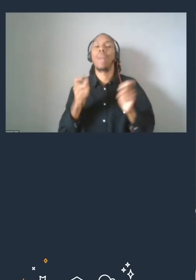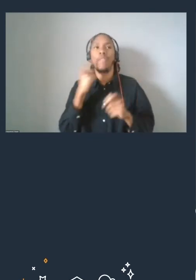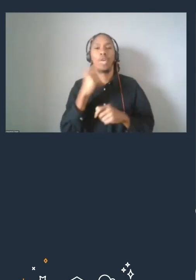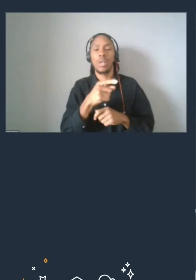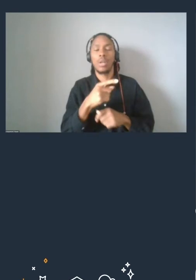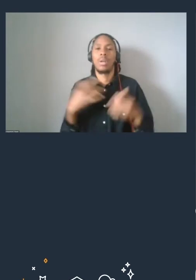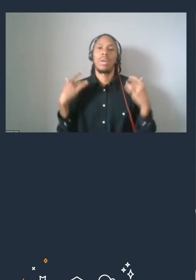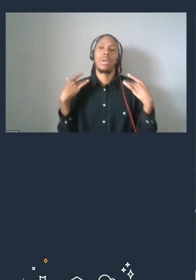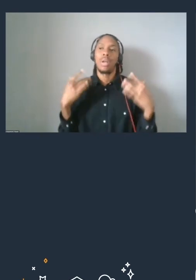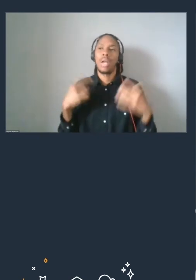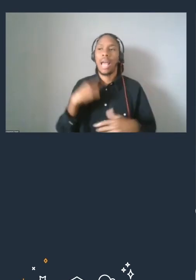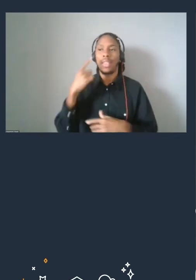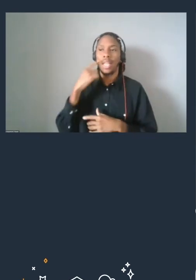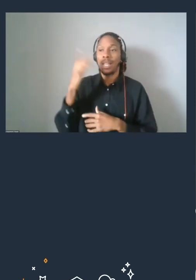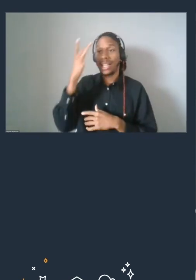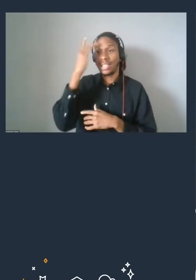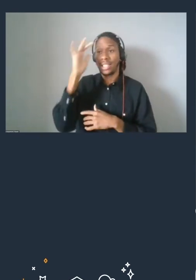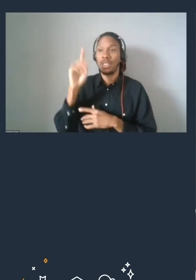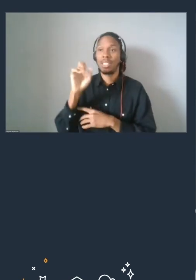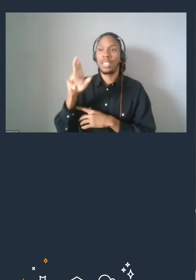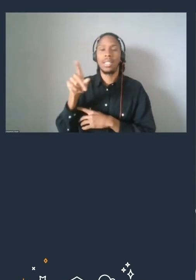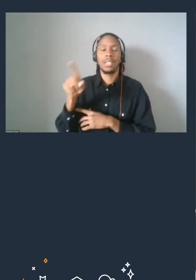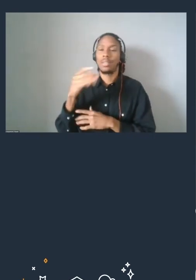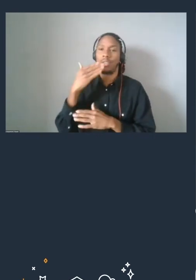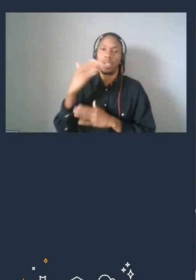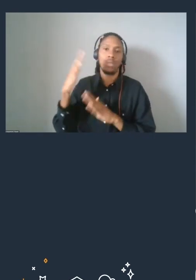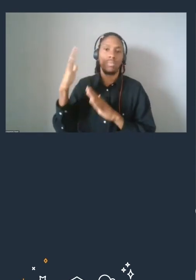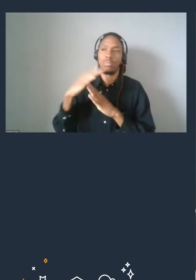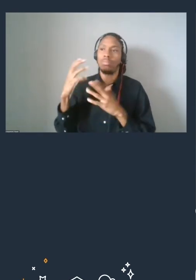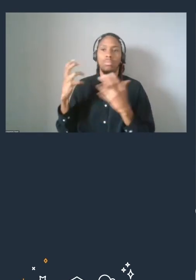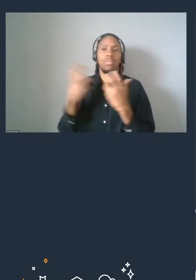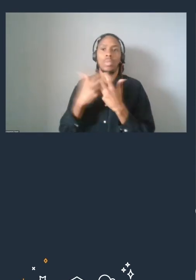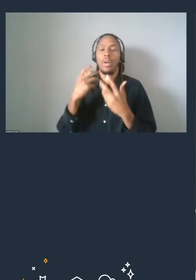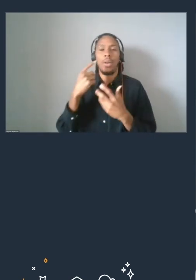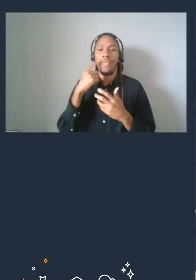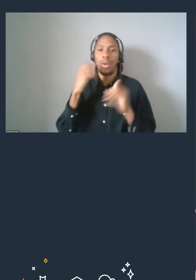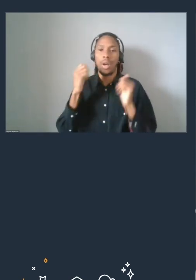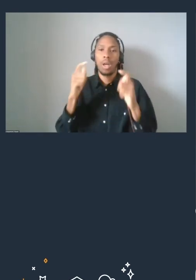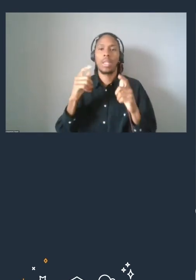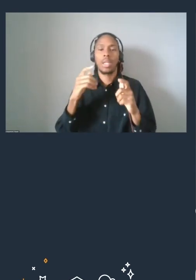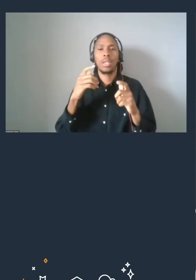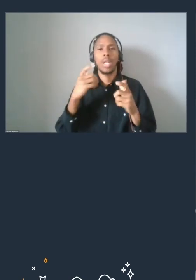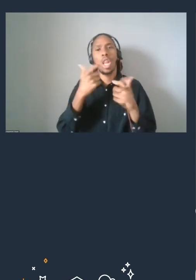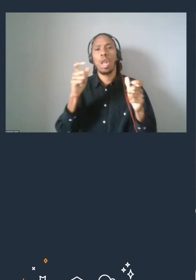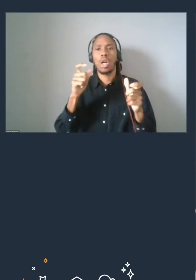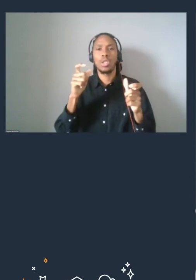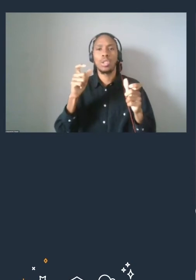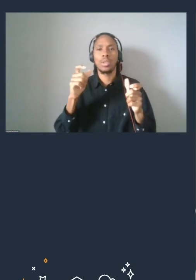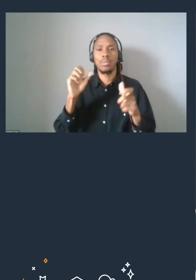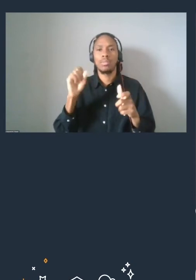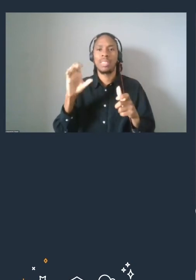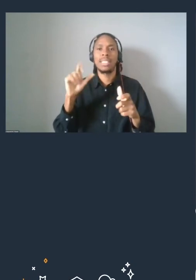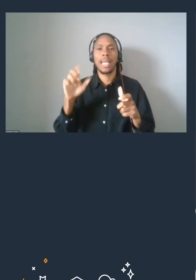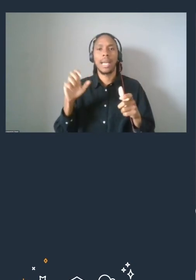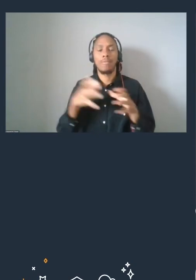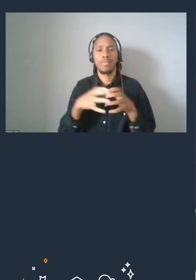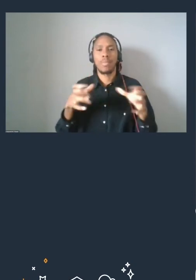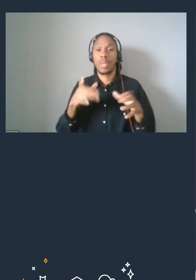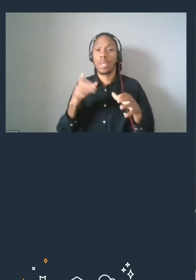is a good sort class for a lot of the large-scale data lakes, where really, you're just busy running the data lakes.